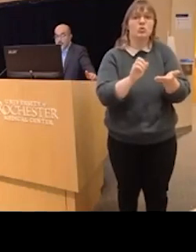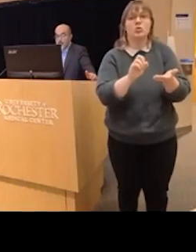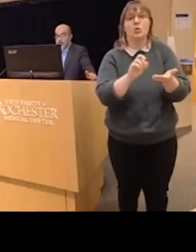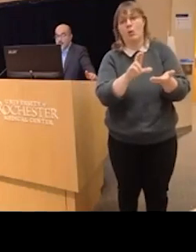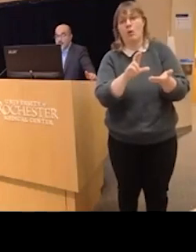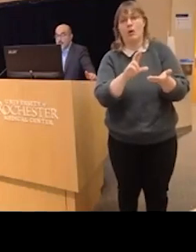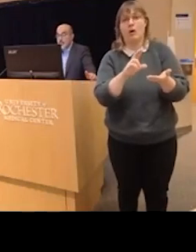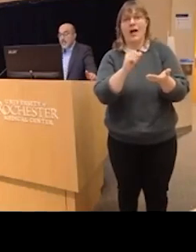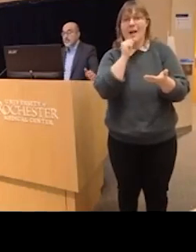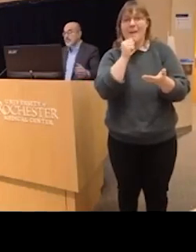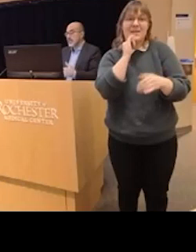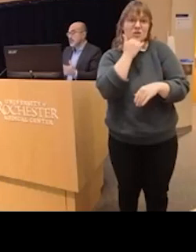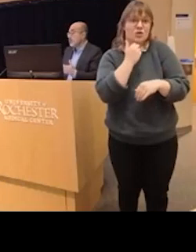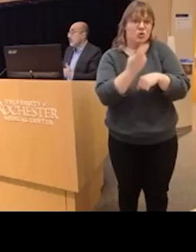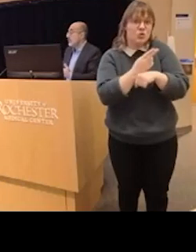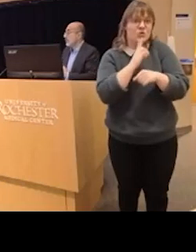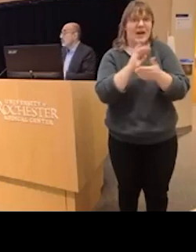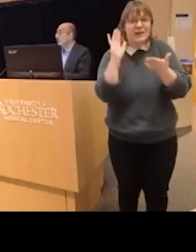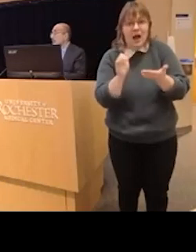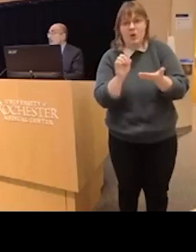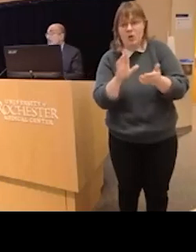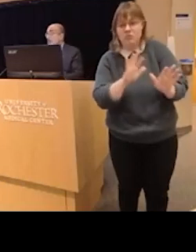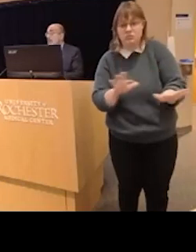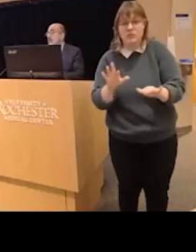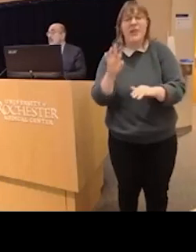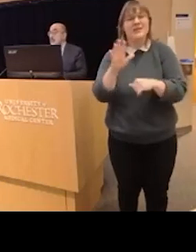and that sort of thing and this is actually the prelim data which we published um in the same